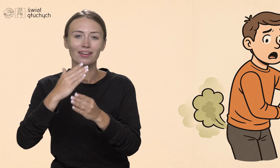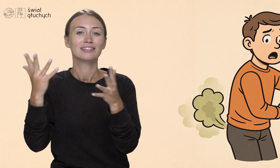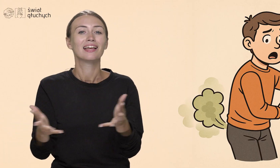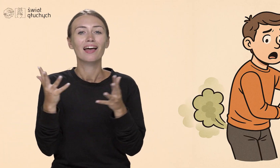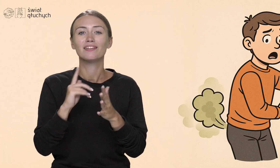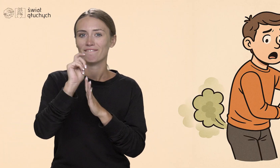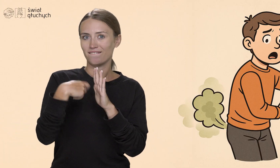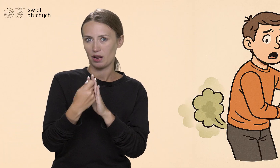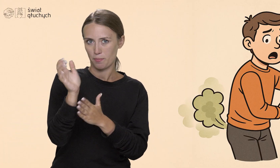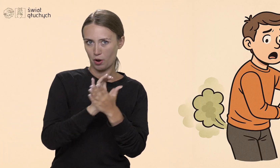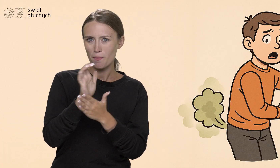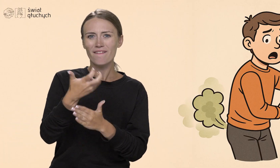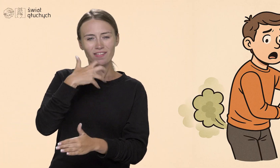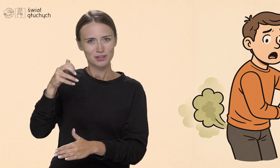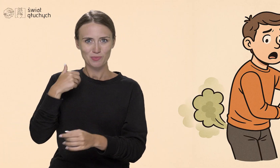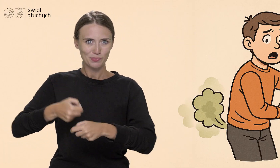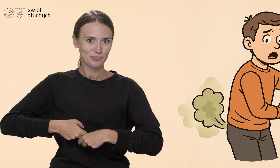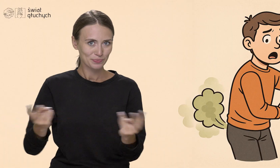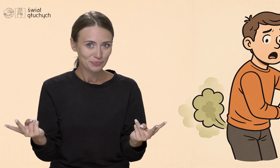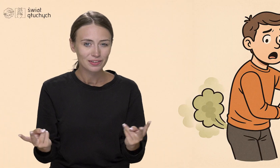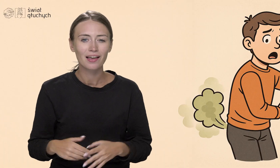I encourage you to watch our earlier videos,